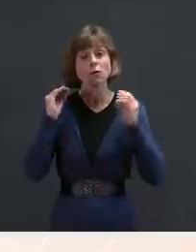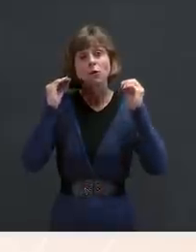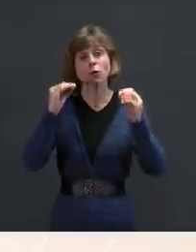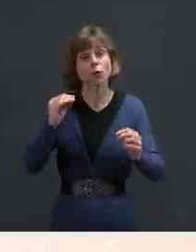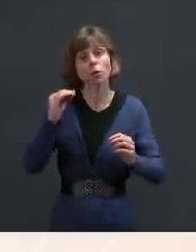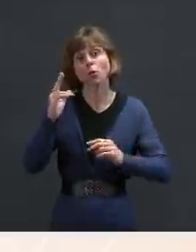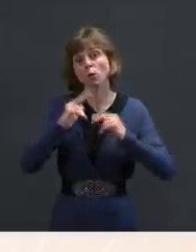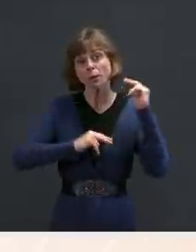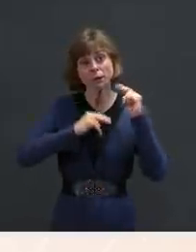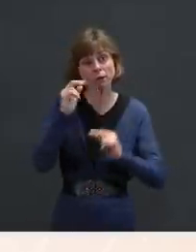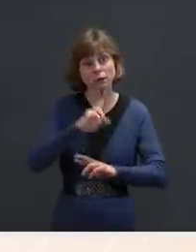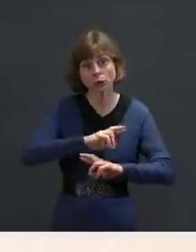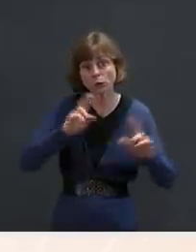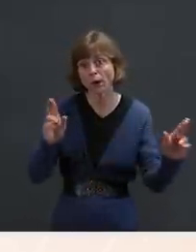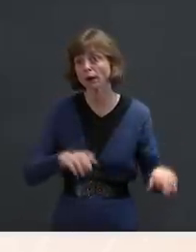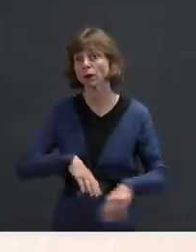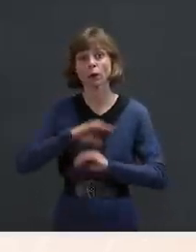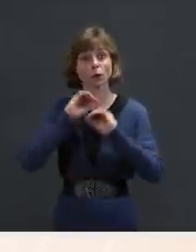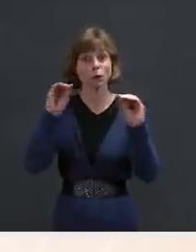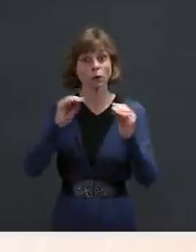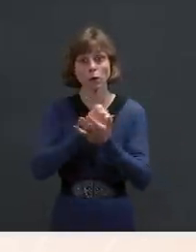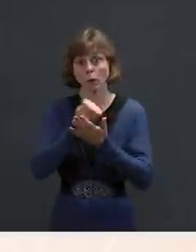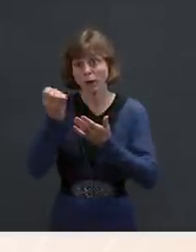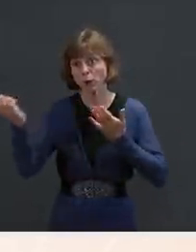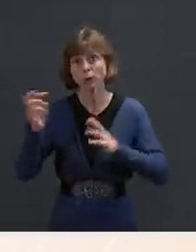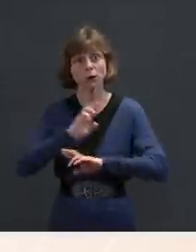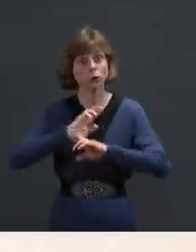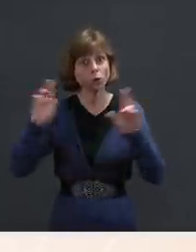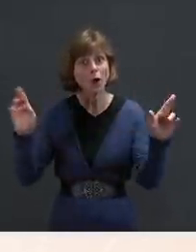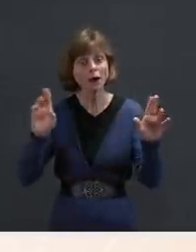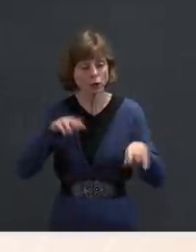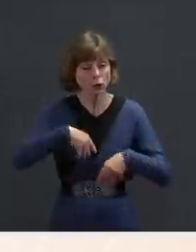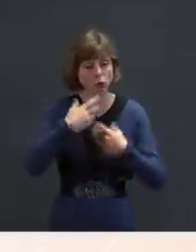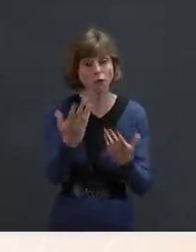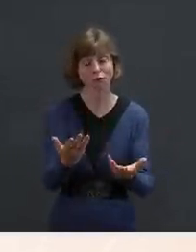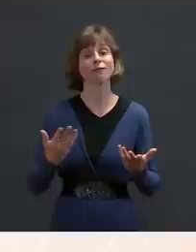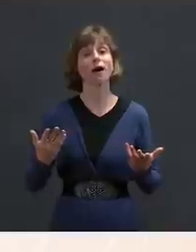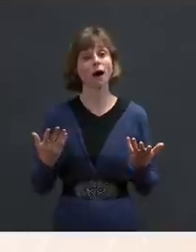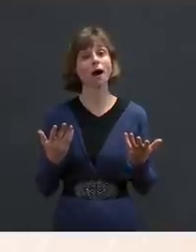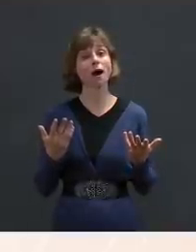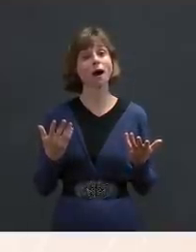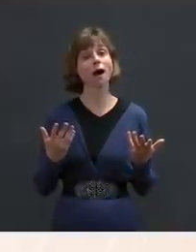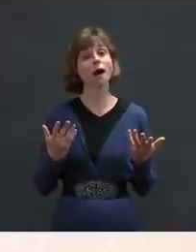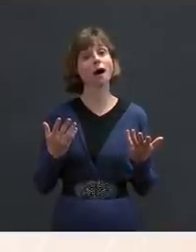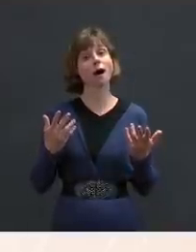or equipped to administer the humanitarian laws that our Congress passed years ago.